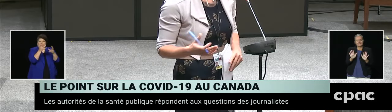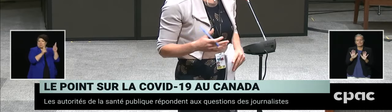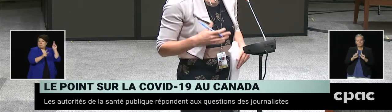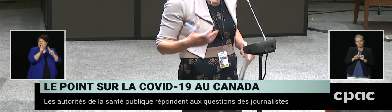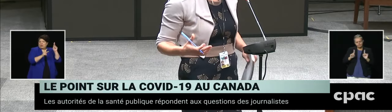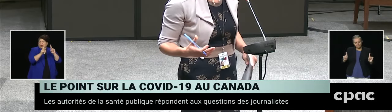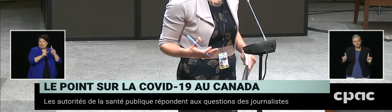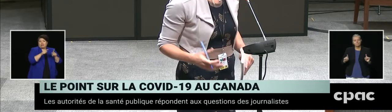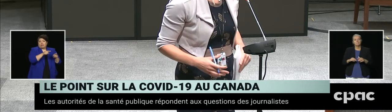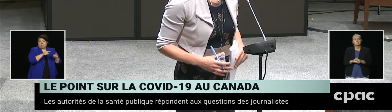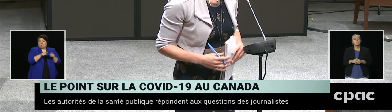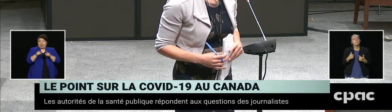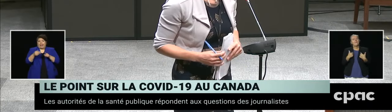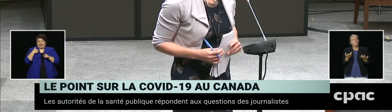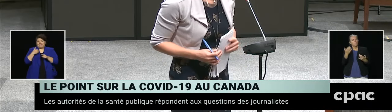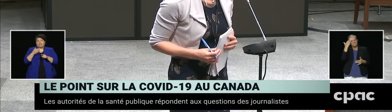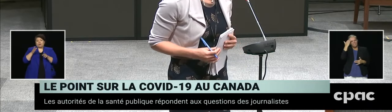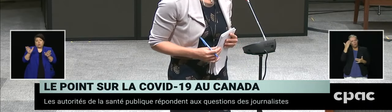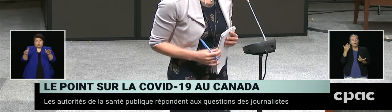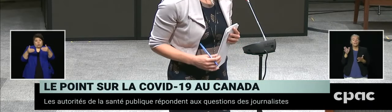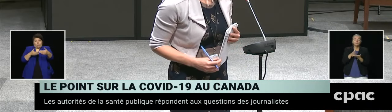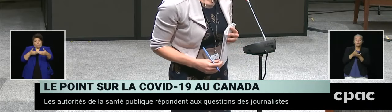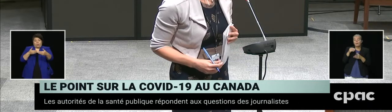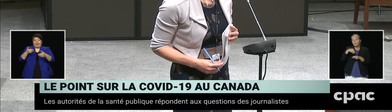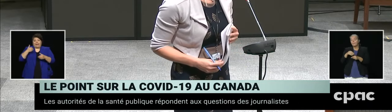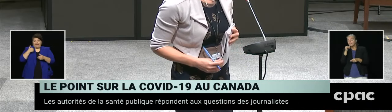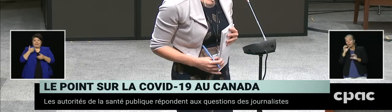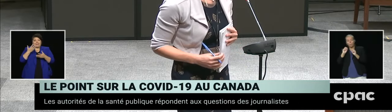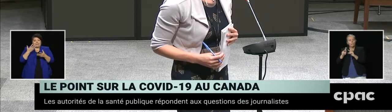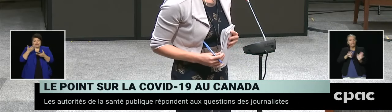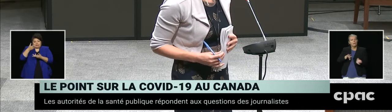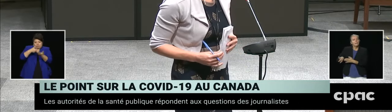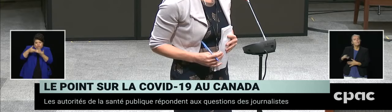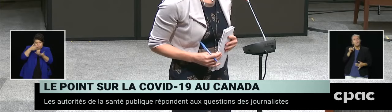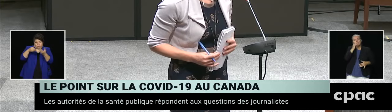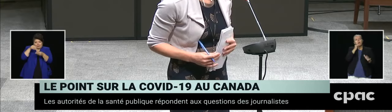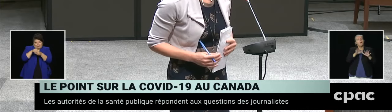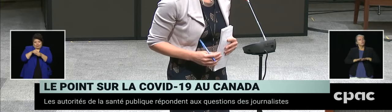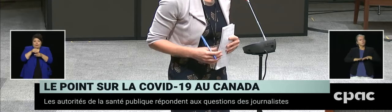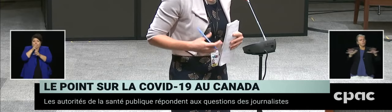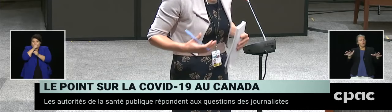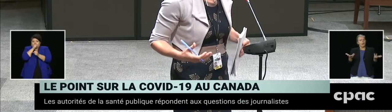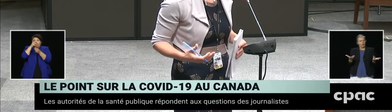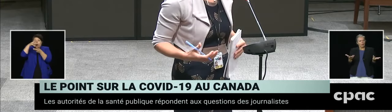PLACES, ENCLOSED SPACES, AND CLOSE CONTACTS. WHAT WOULD YOU SAY ABOUT BARS IN